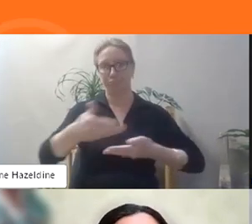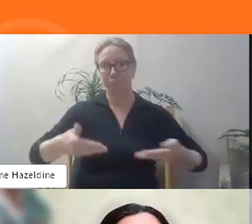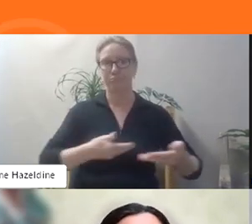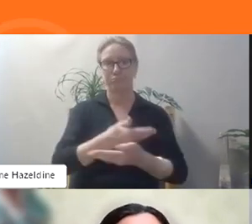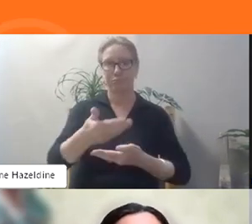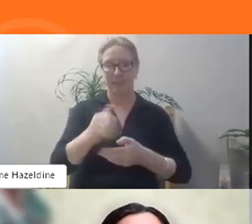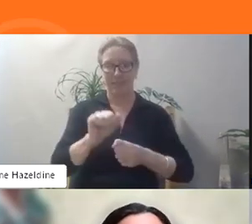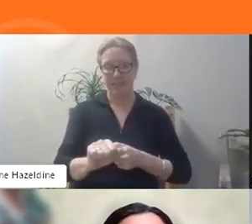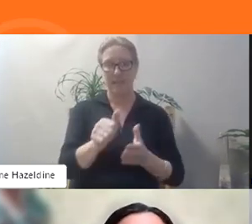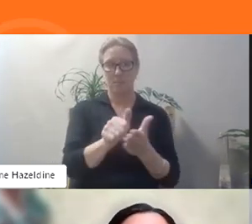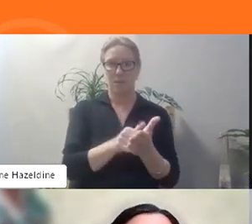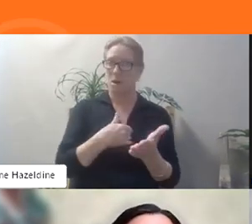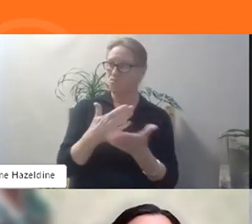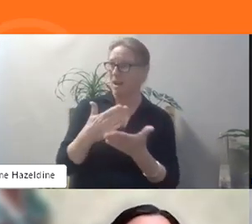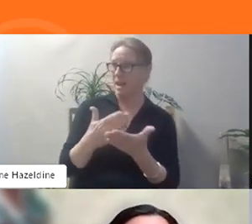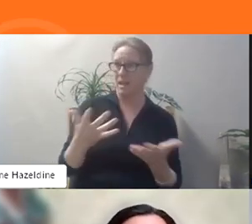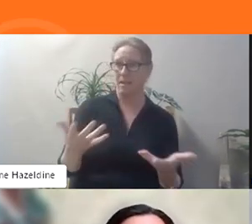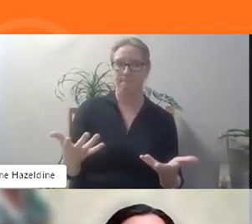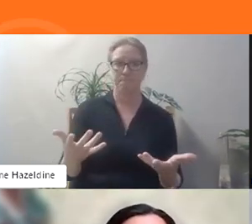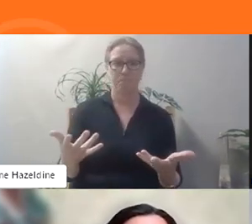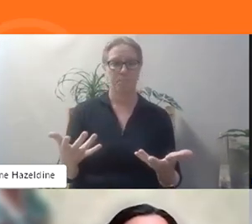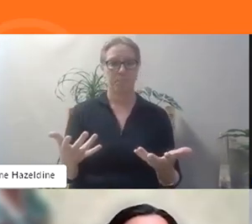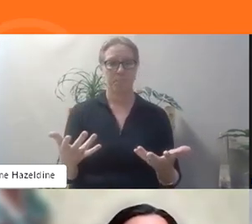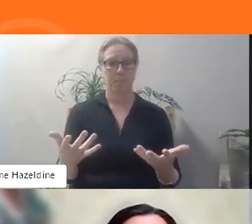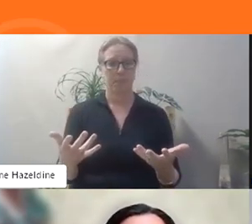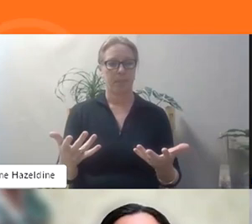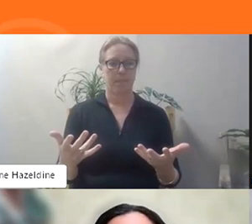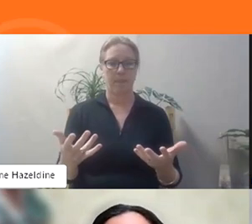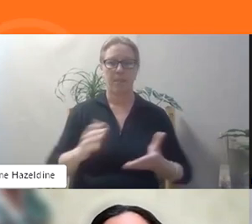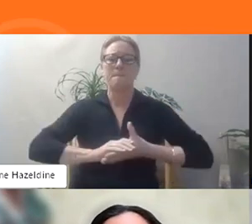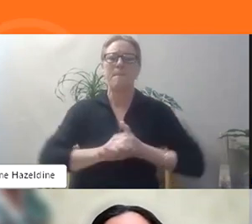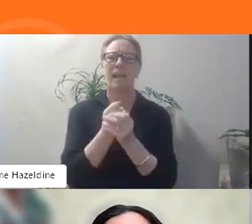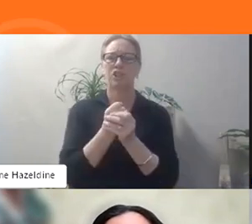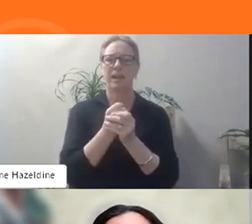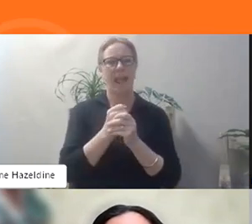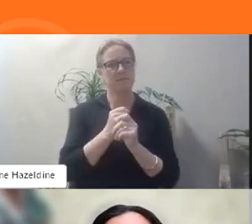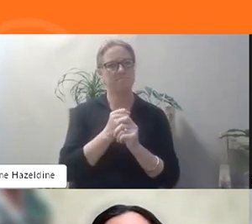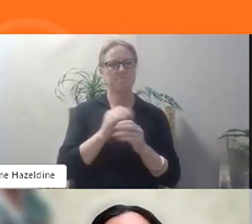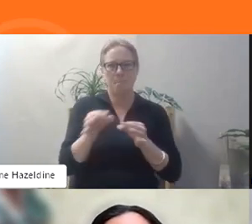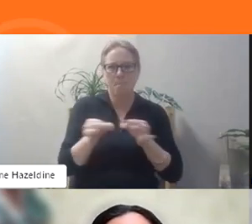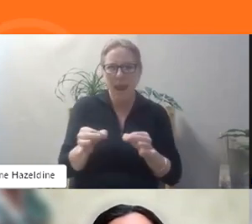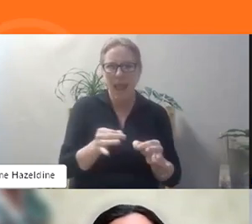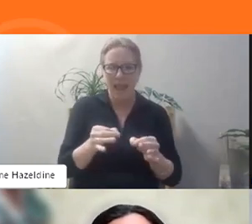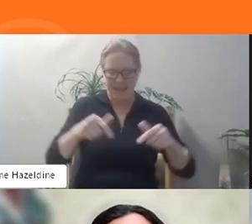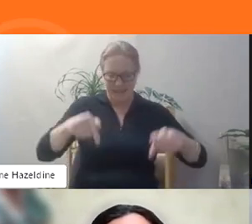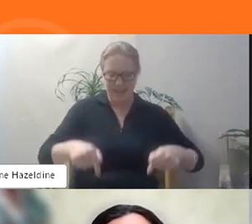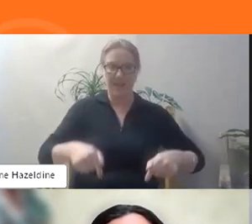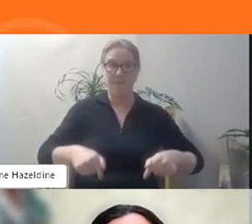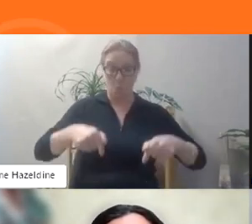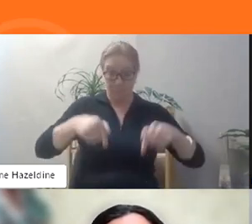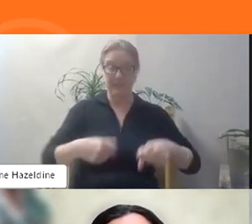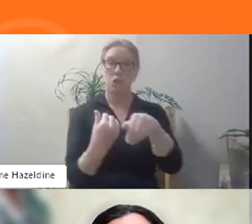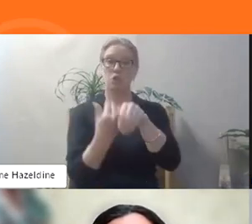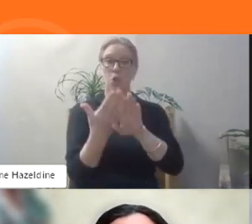the incredible passion and intention here in this Zoom, that taking